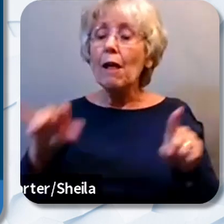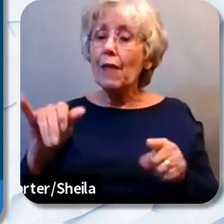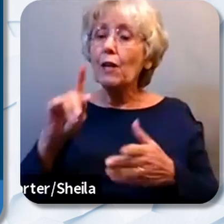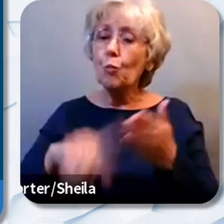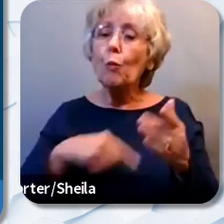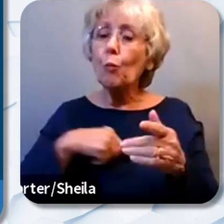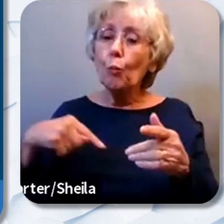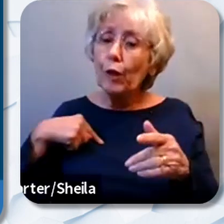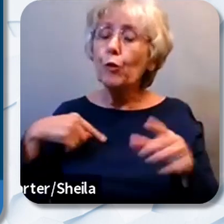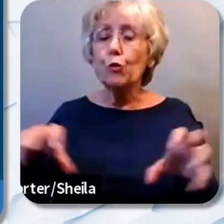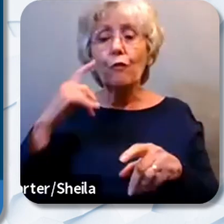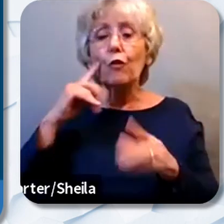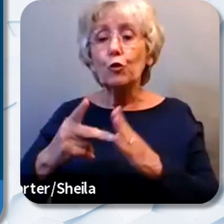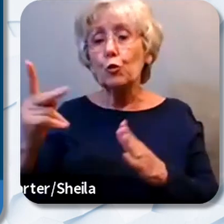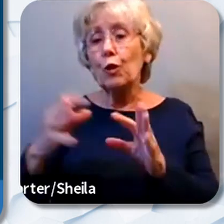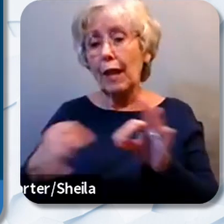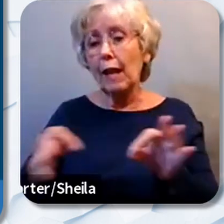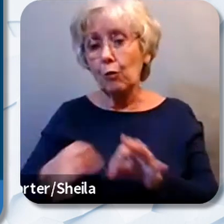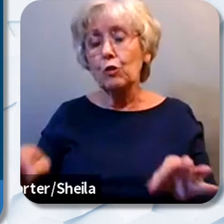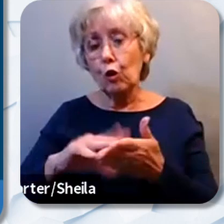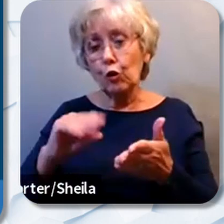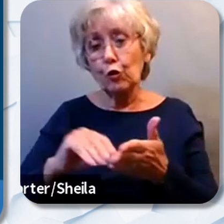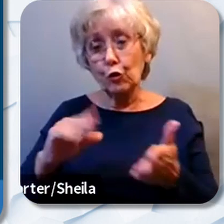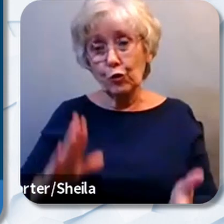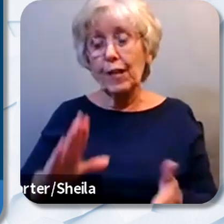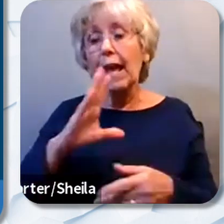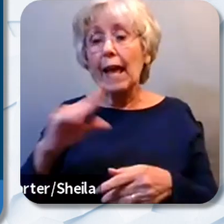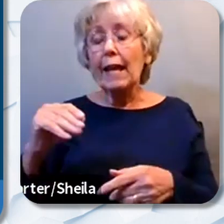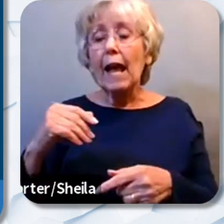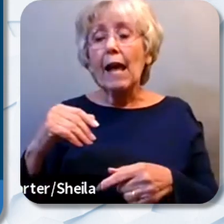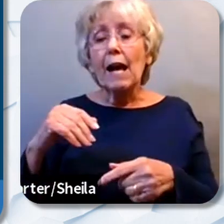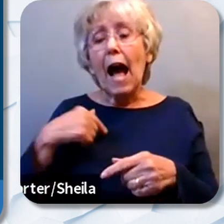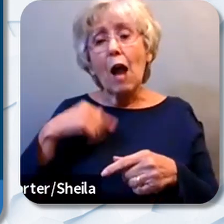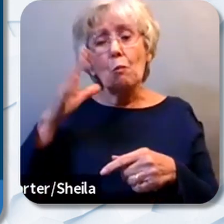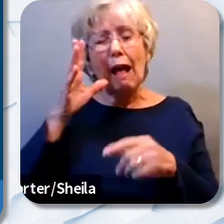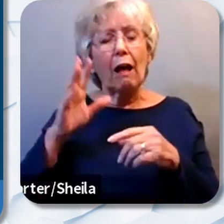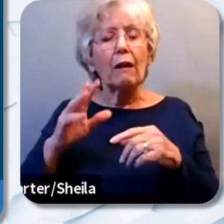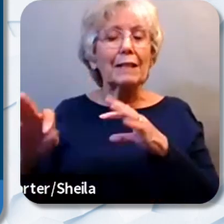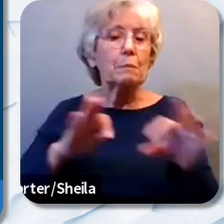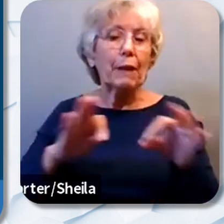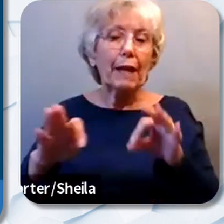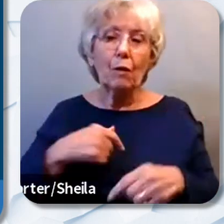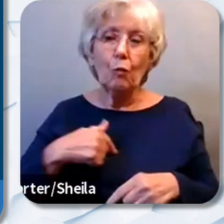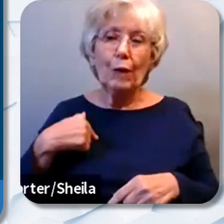learners and then I will. In all, transparency, say we were not good about inclusive programs